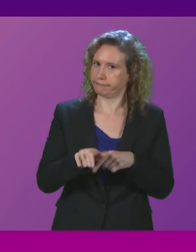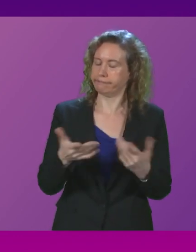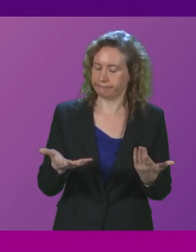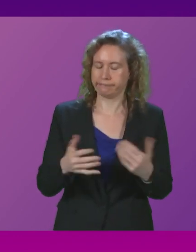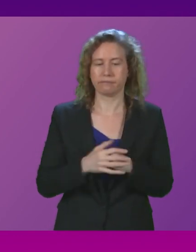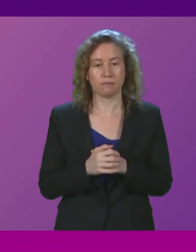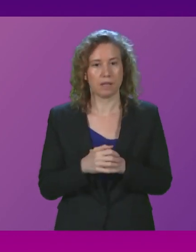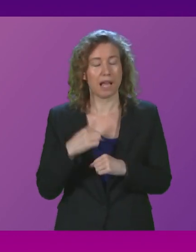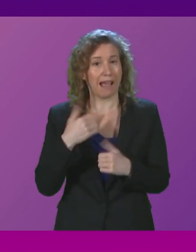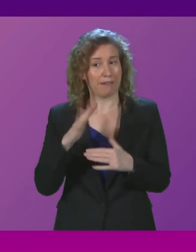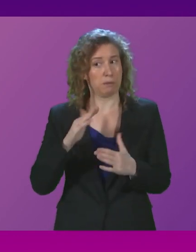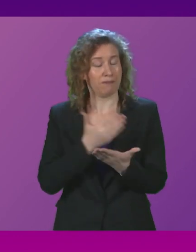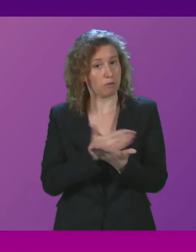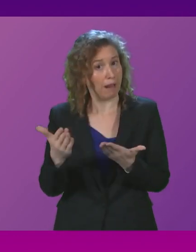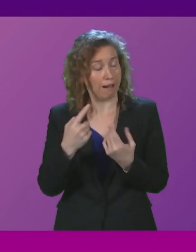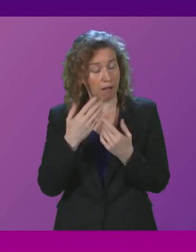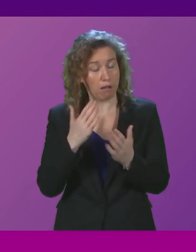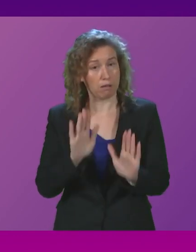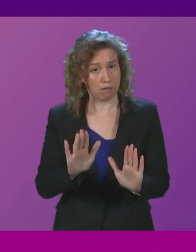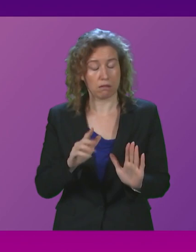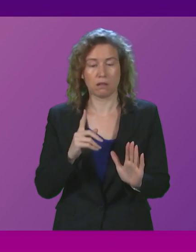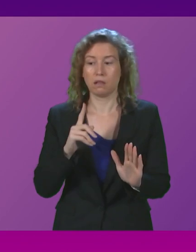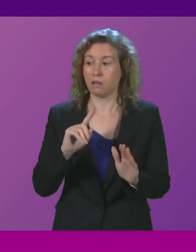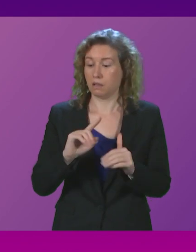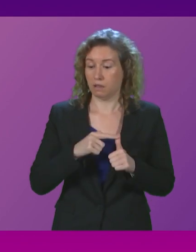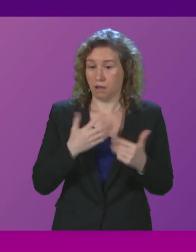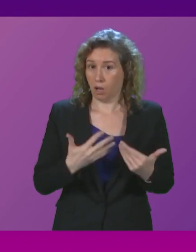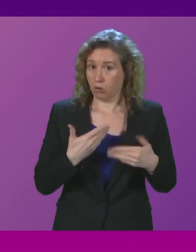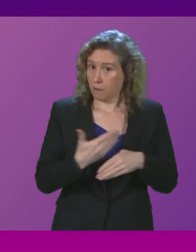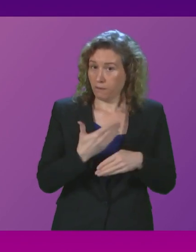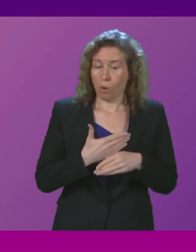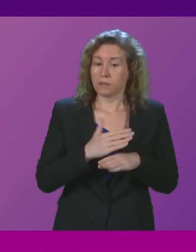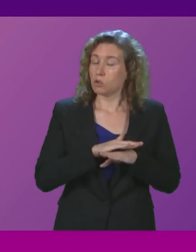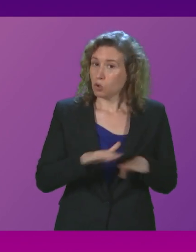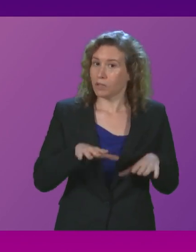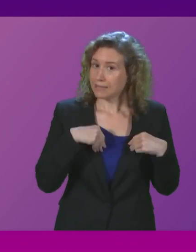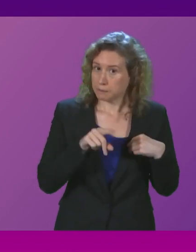I have been very clear that the current performance is not acceptable.